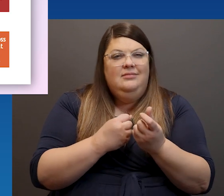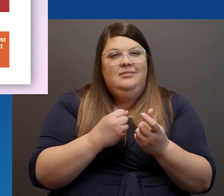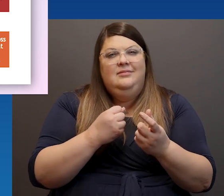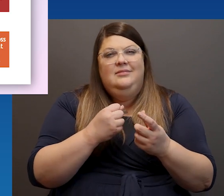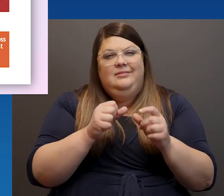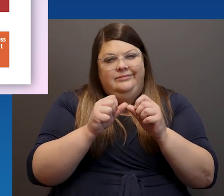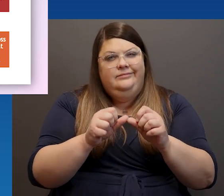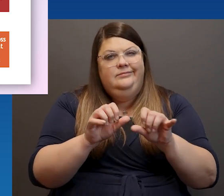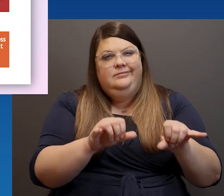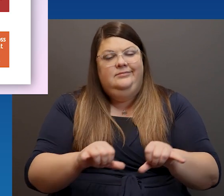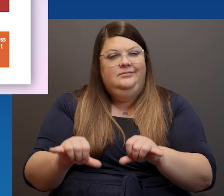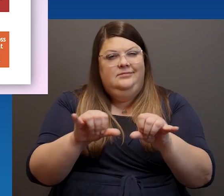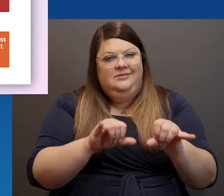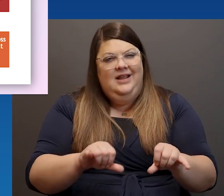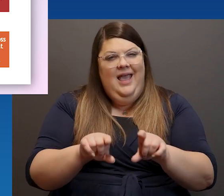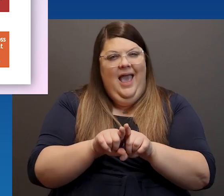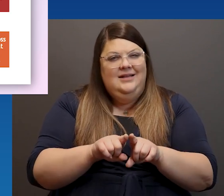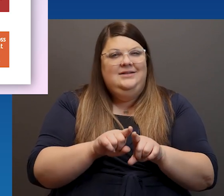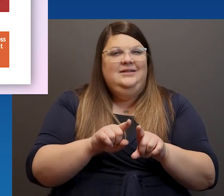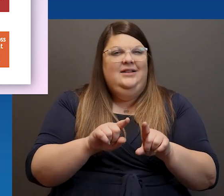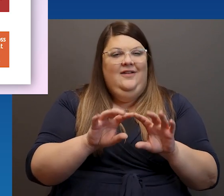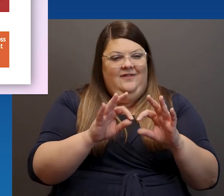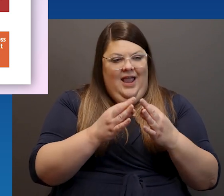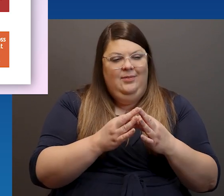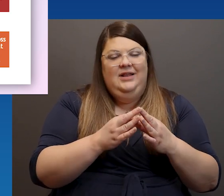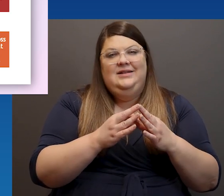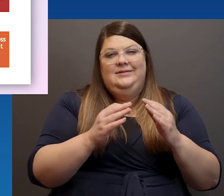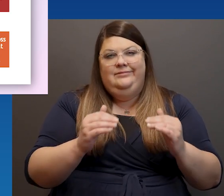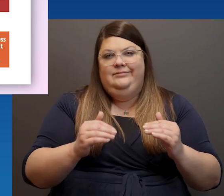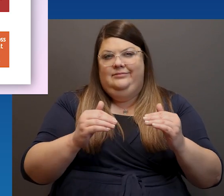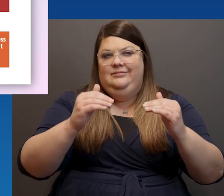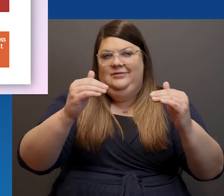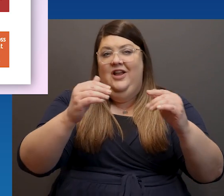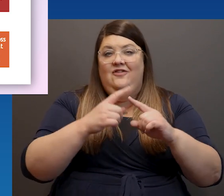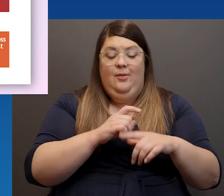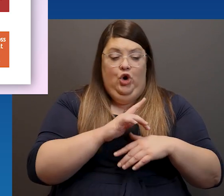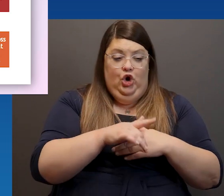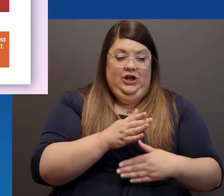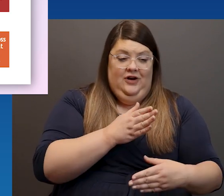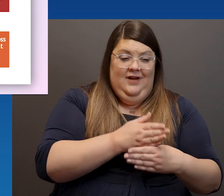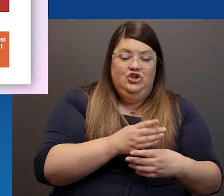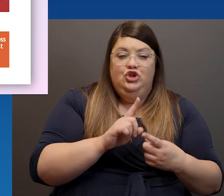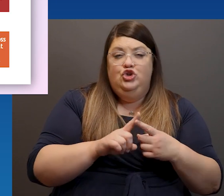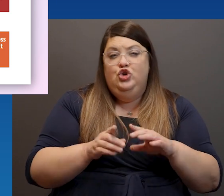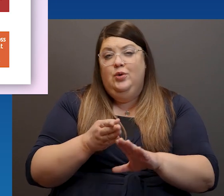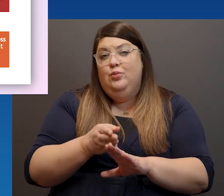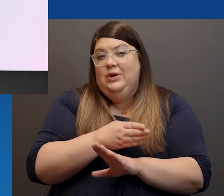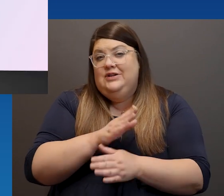throughout the early childhood system, such as from early intervention to preschool or head start.